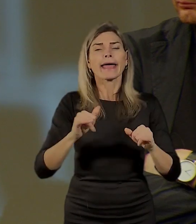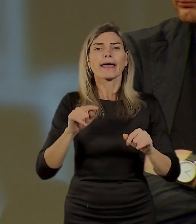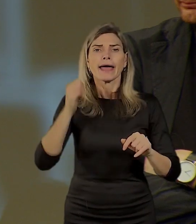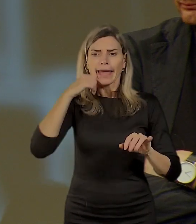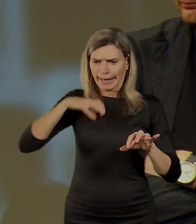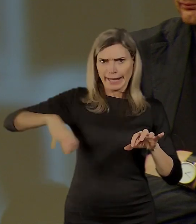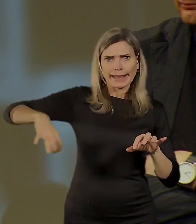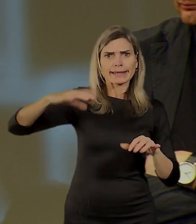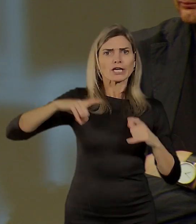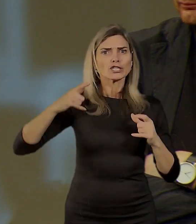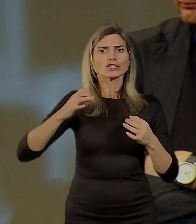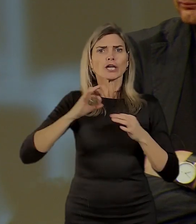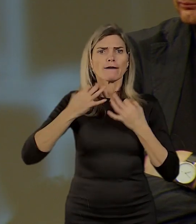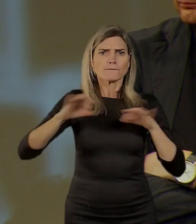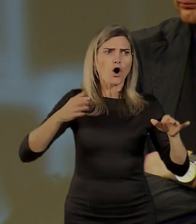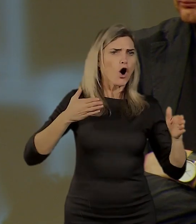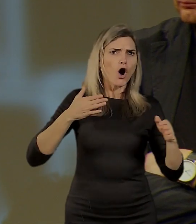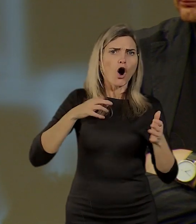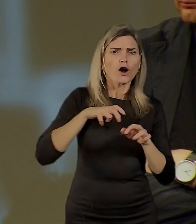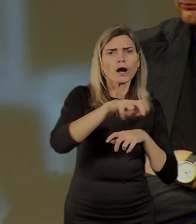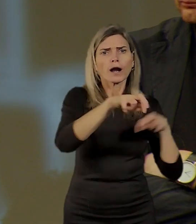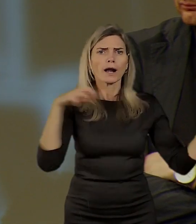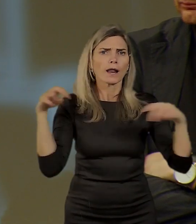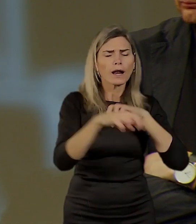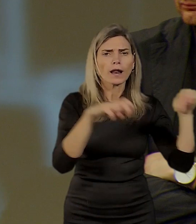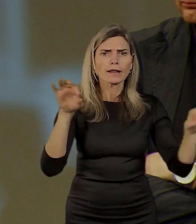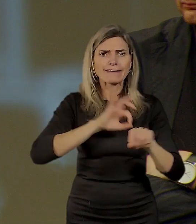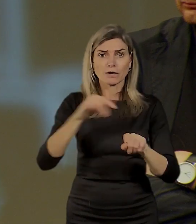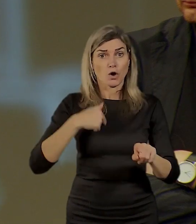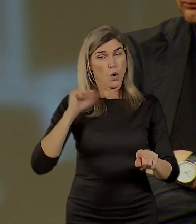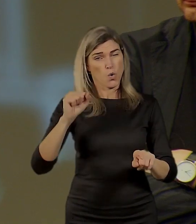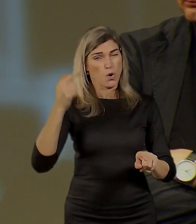But we're glad that it crossed a certain threshold.